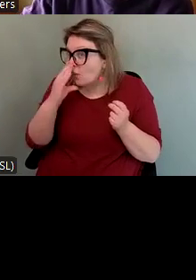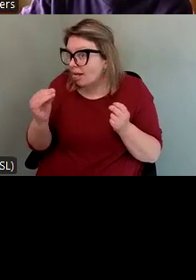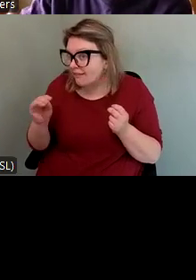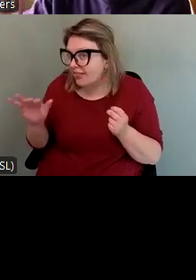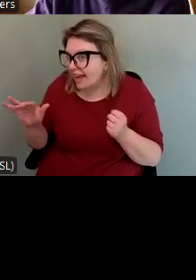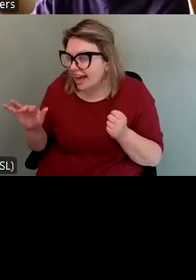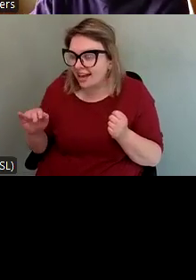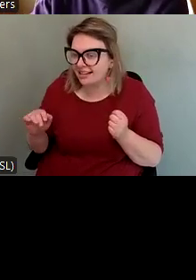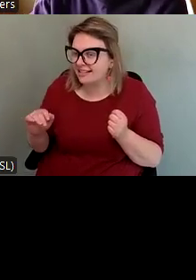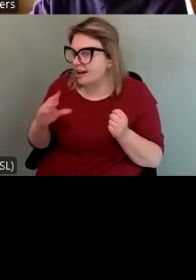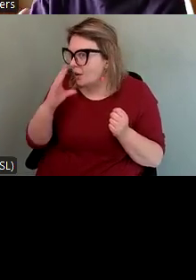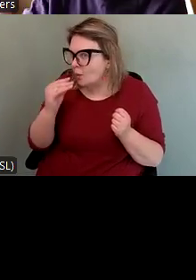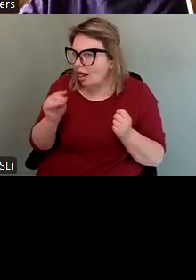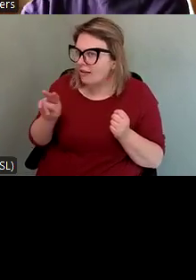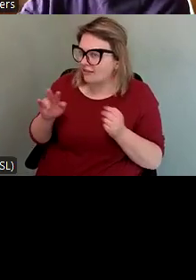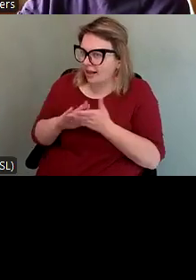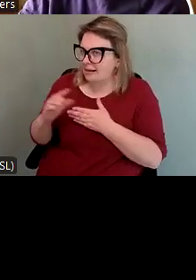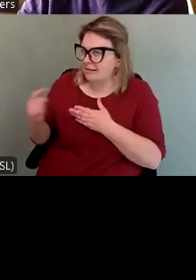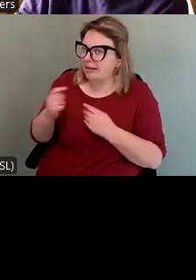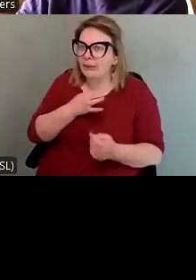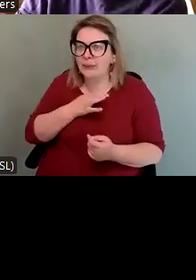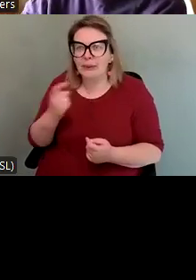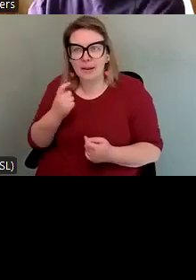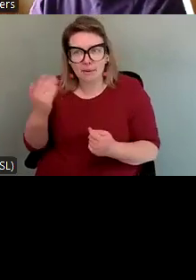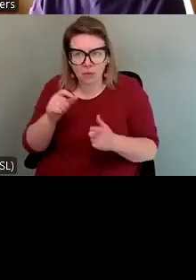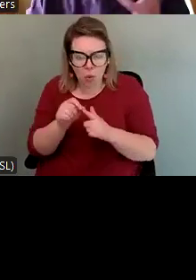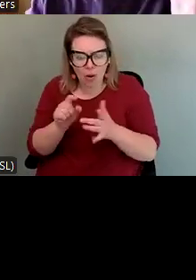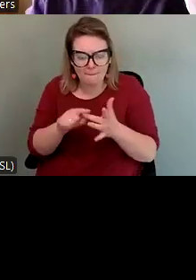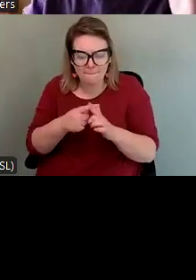They're not as good as they used to be. They used to be really good at targeting, but the level of data